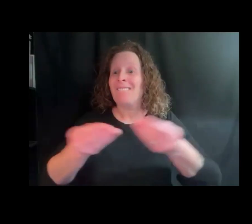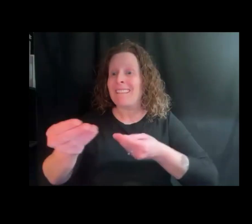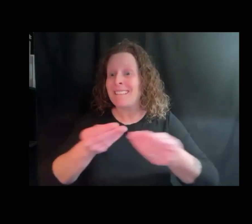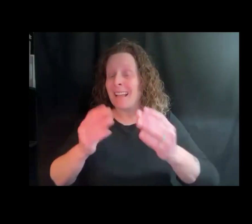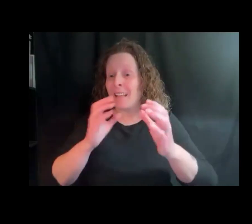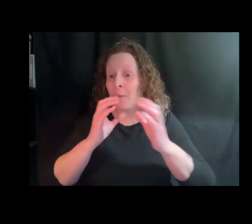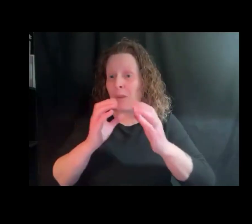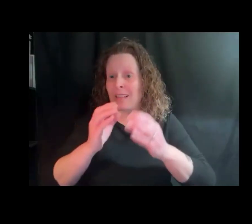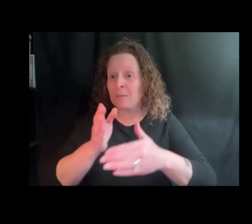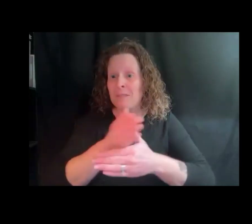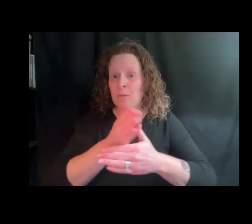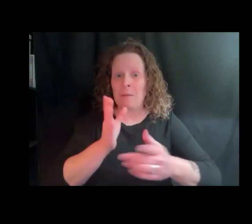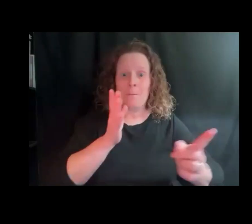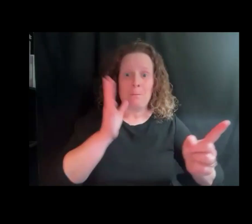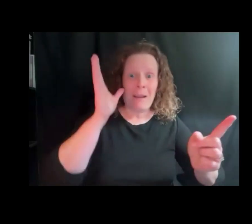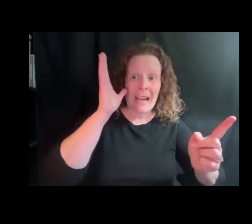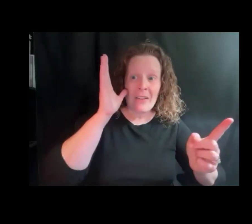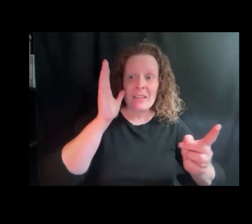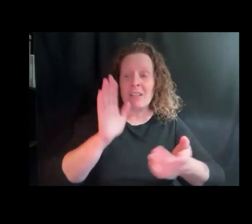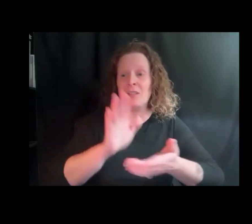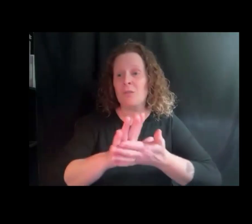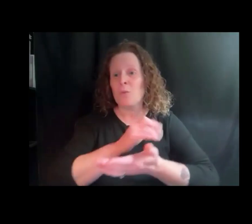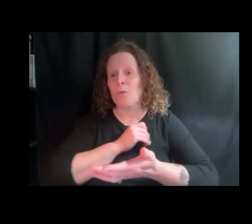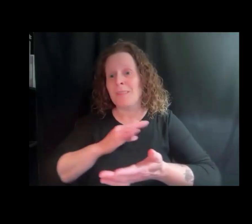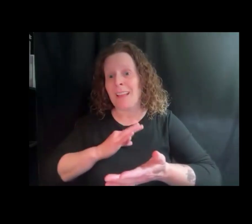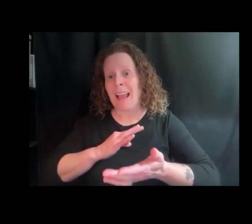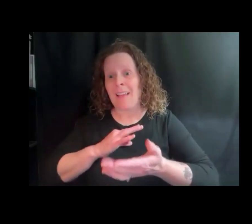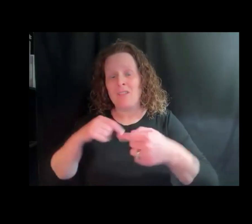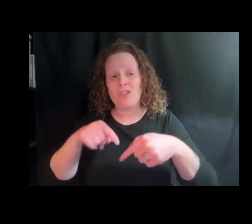So more responsibilities facilitate communication